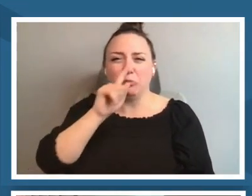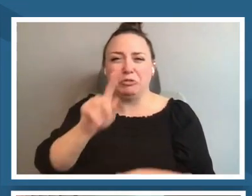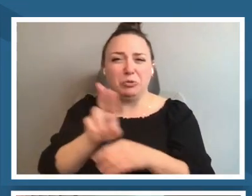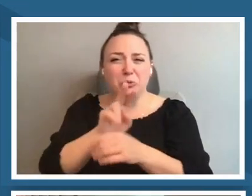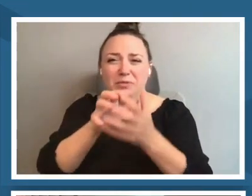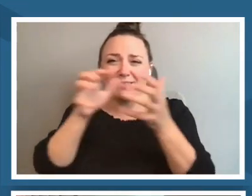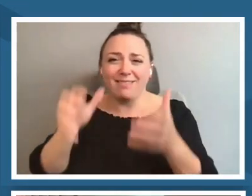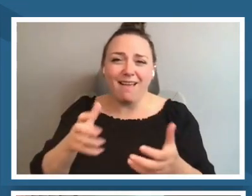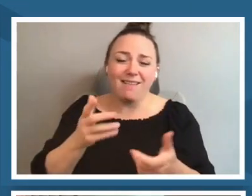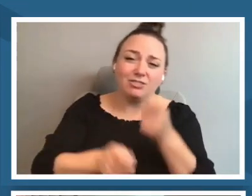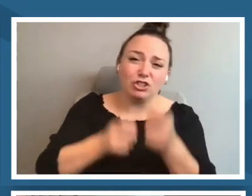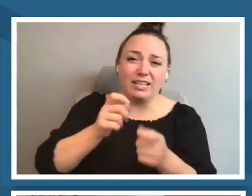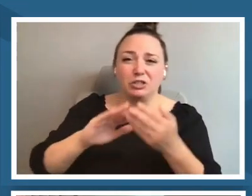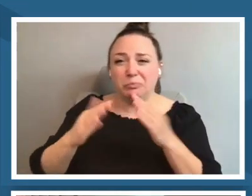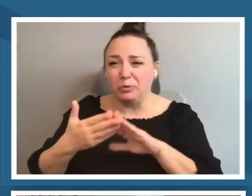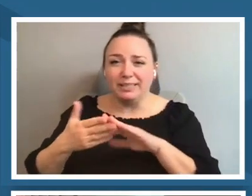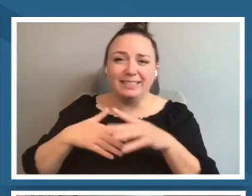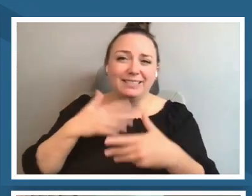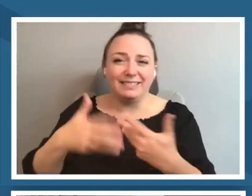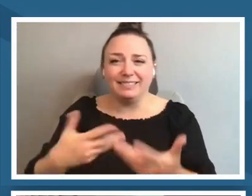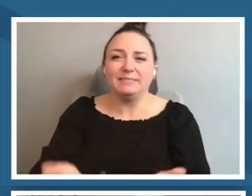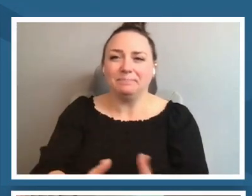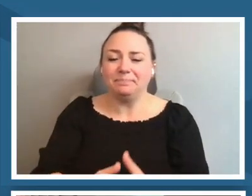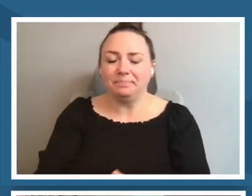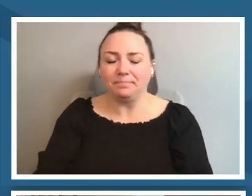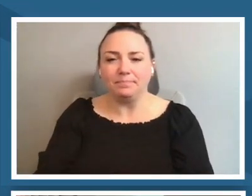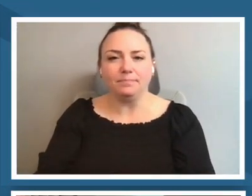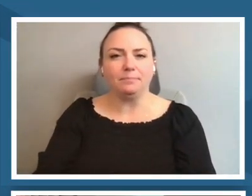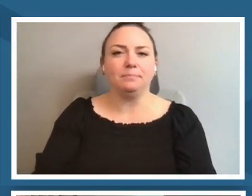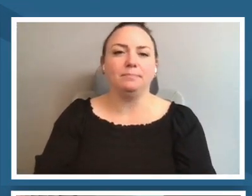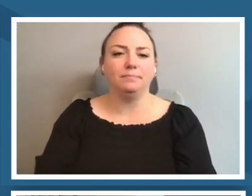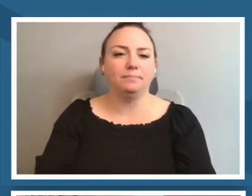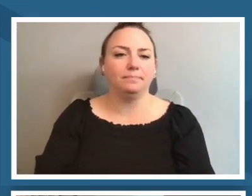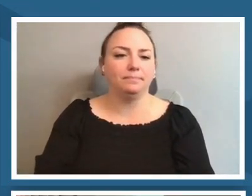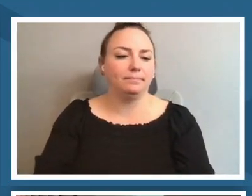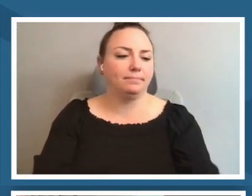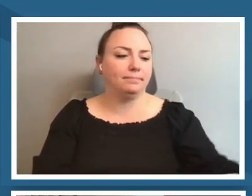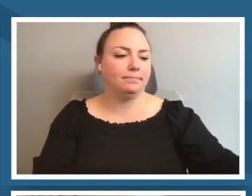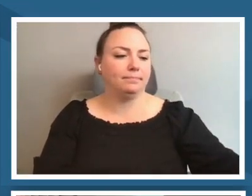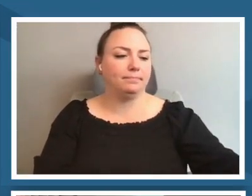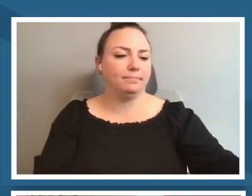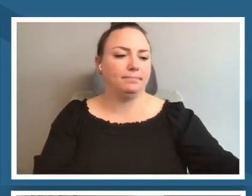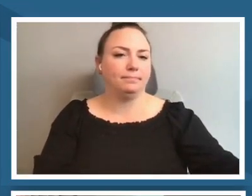about actually making these baskets next